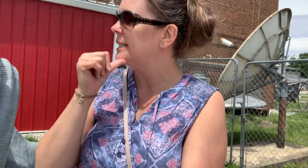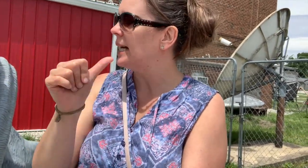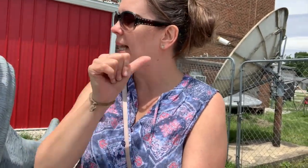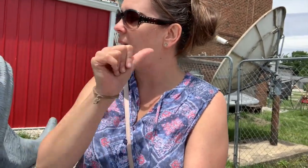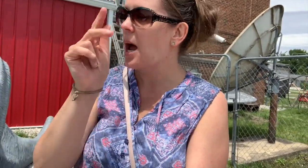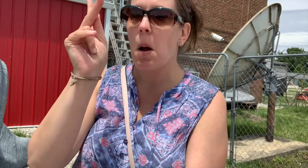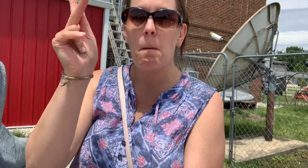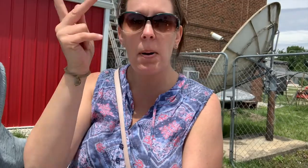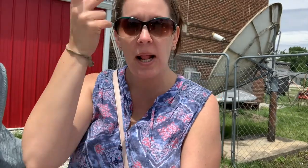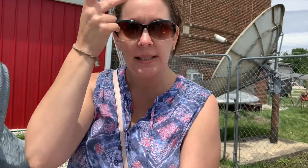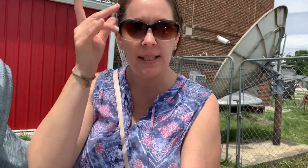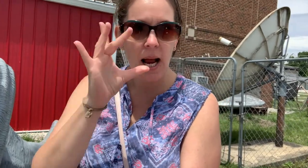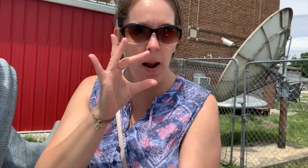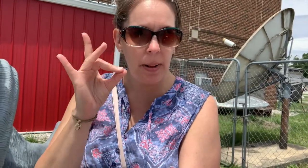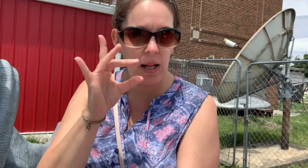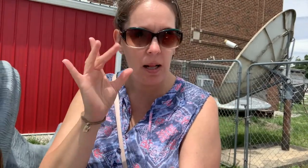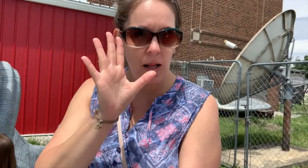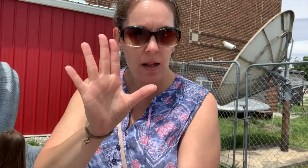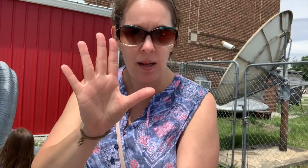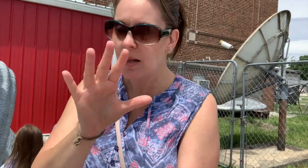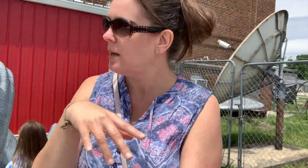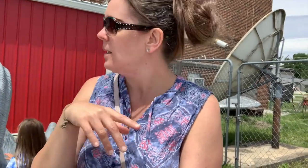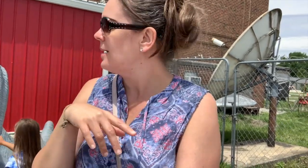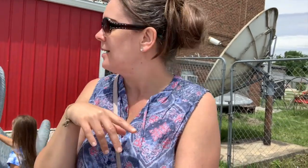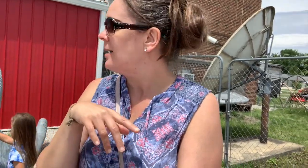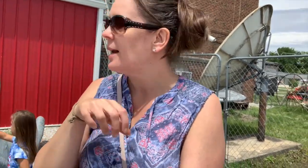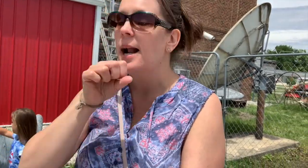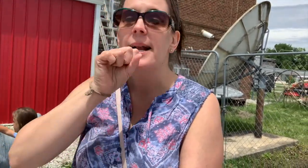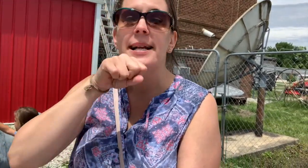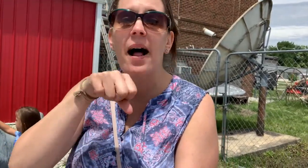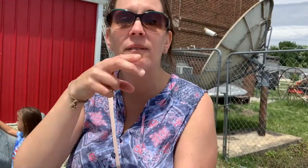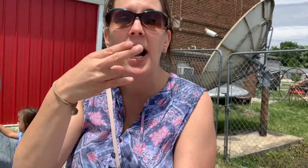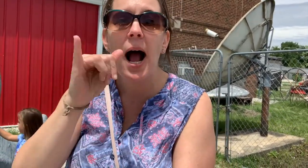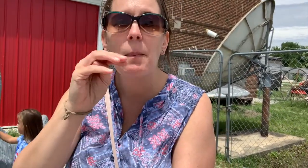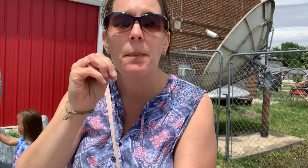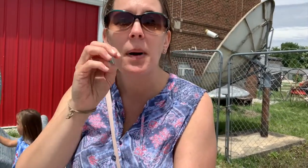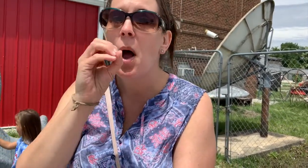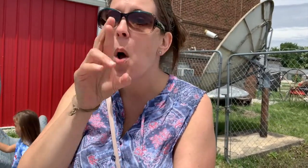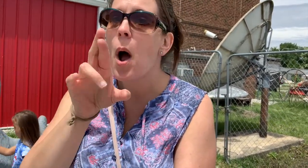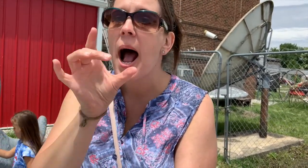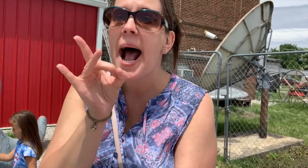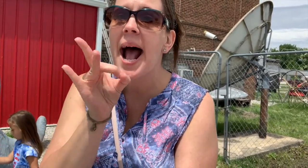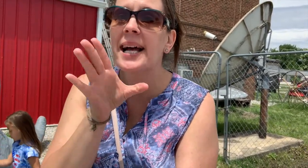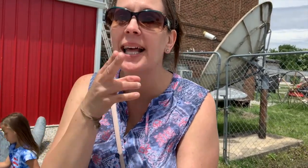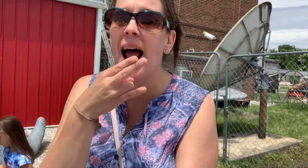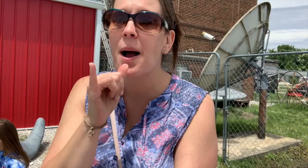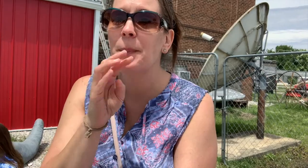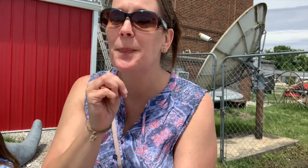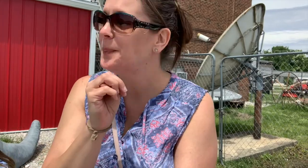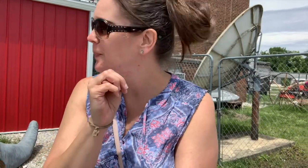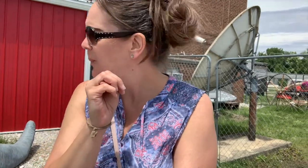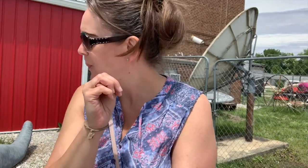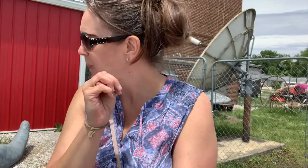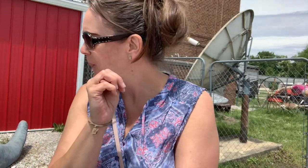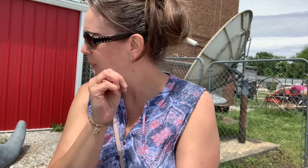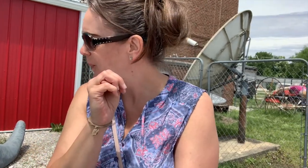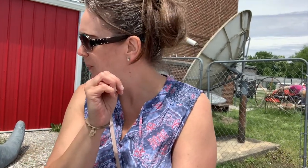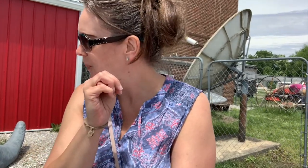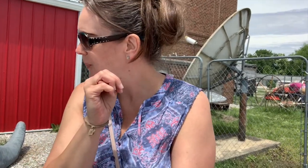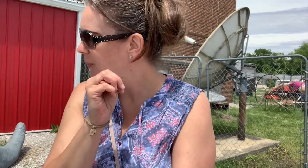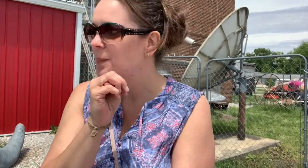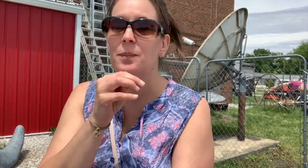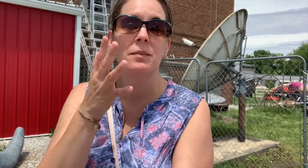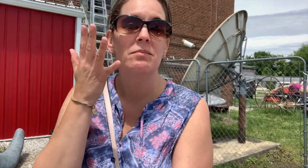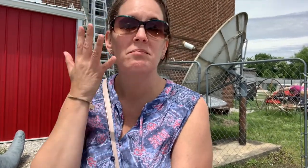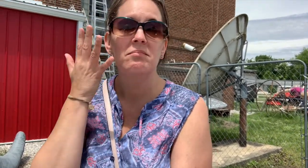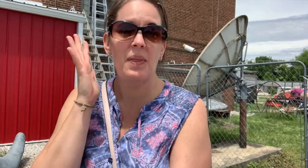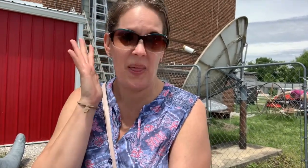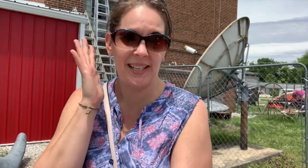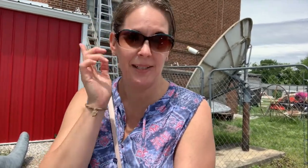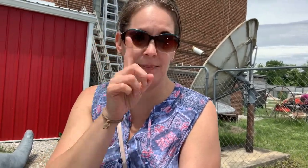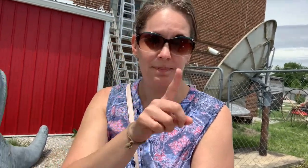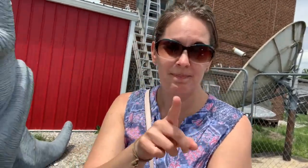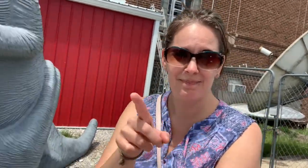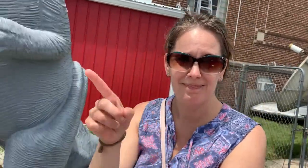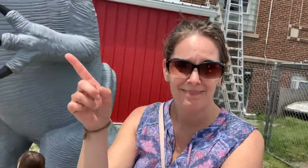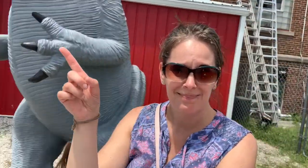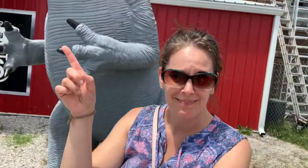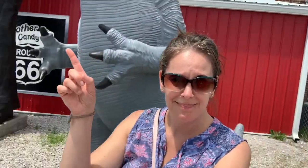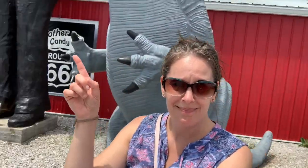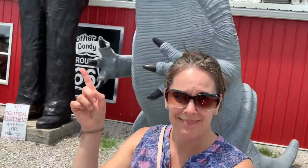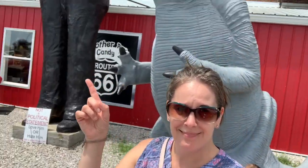'Don't make a comment. Love him or hate him. That's it.'